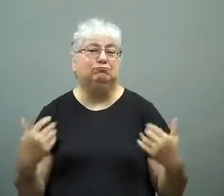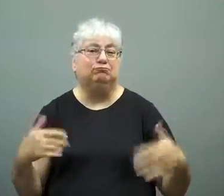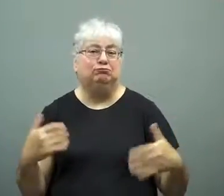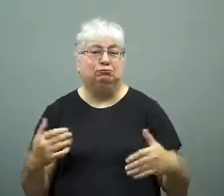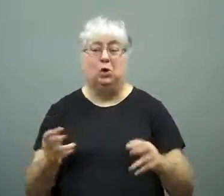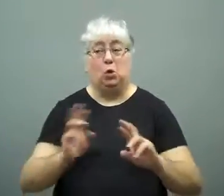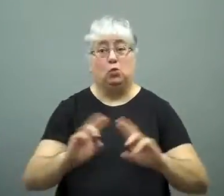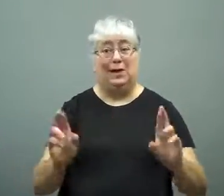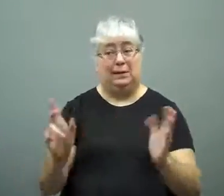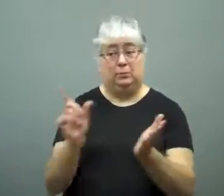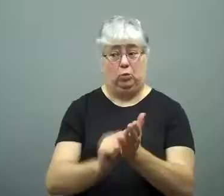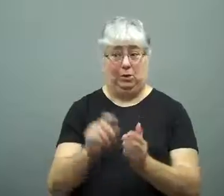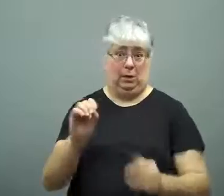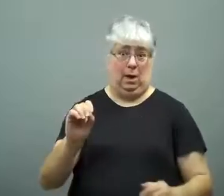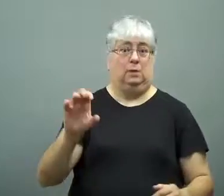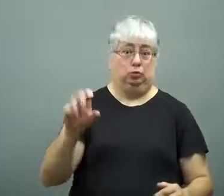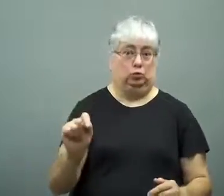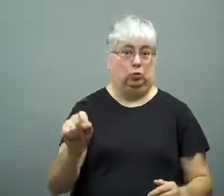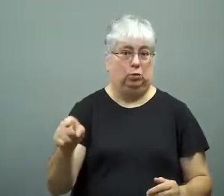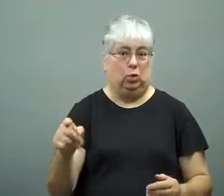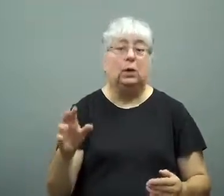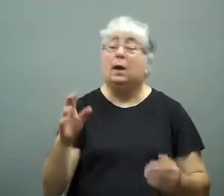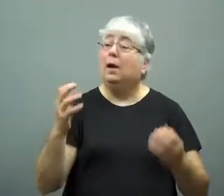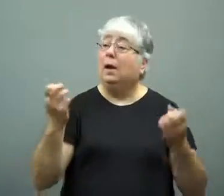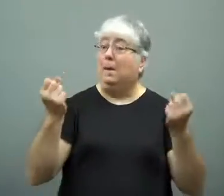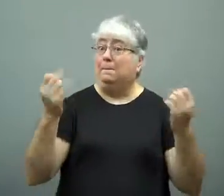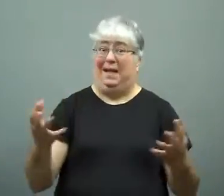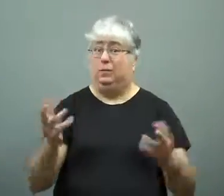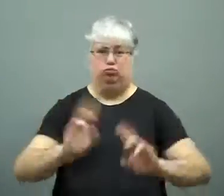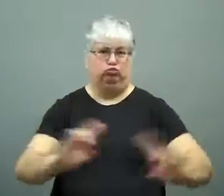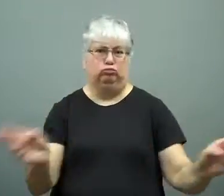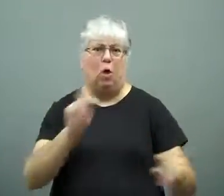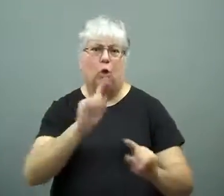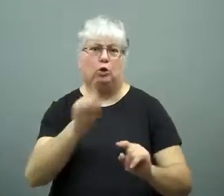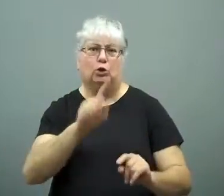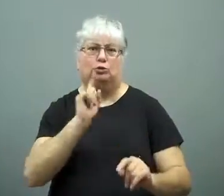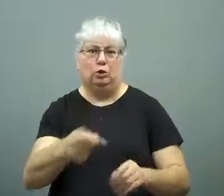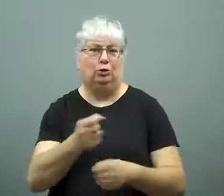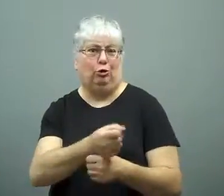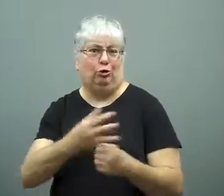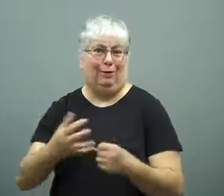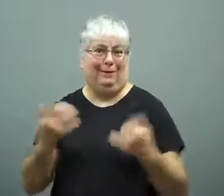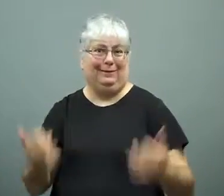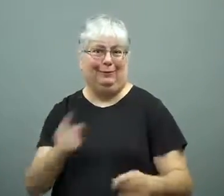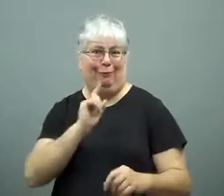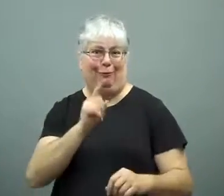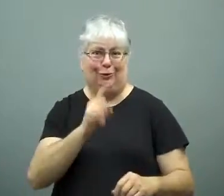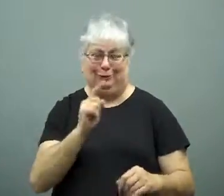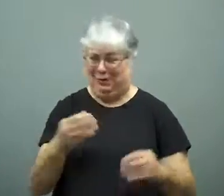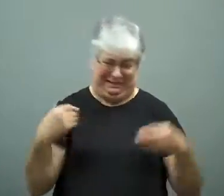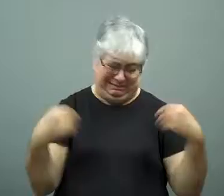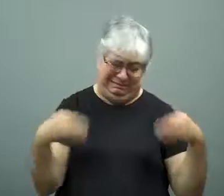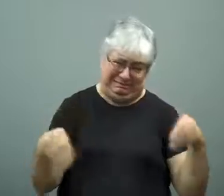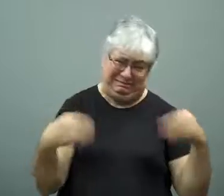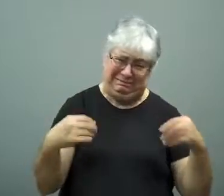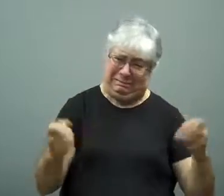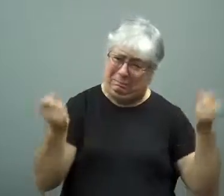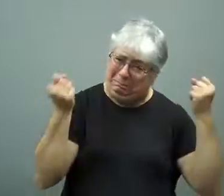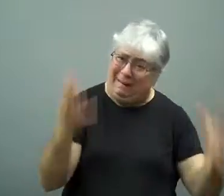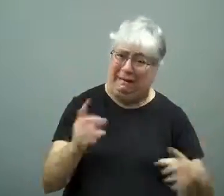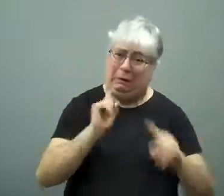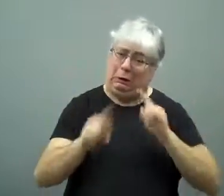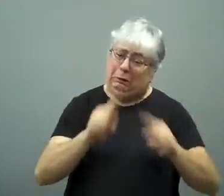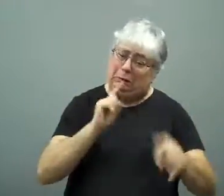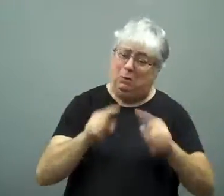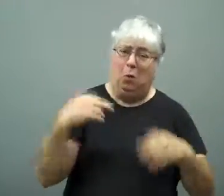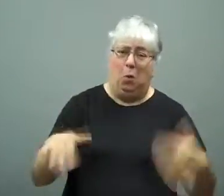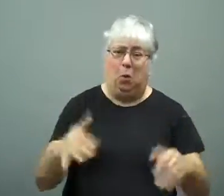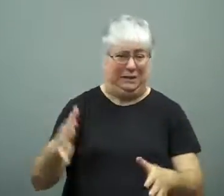It was to be released in October.